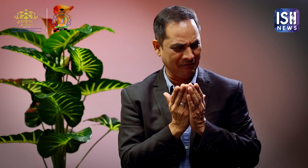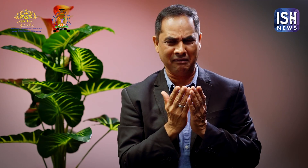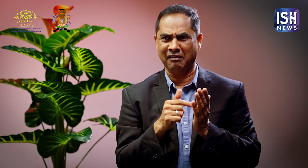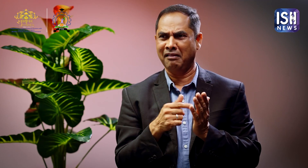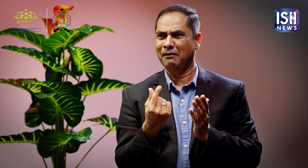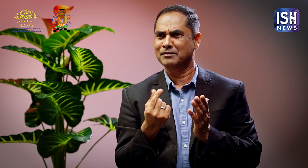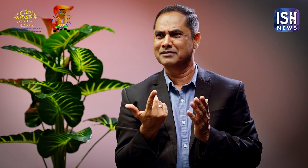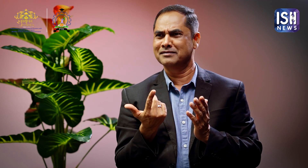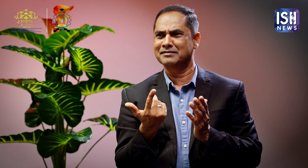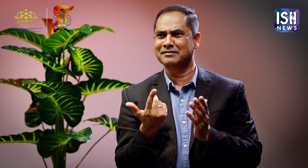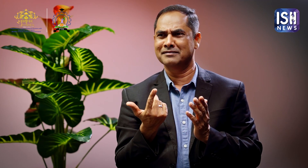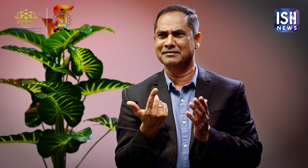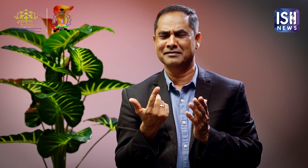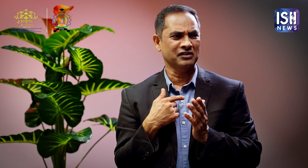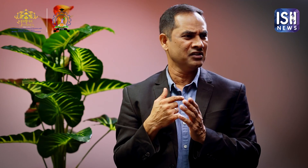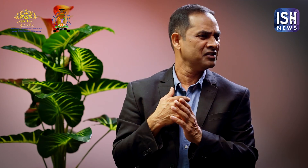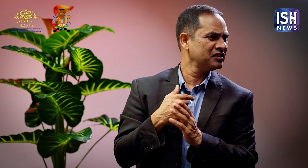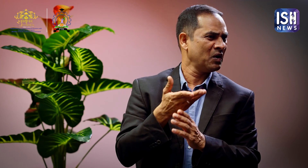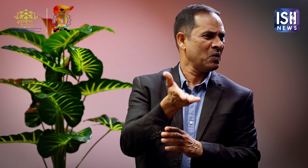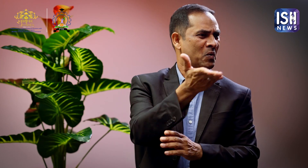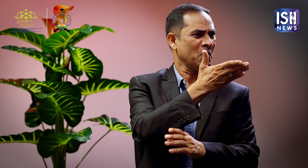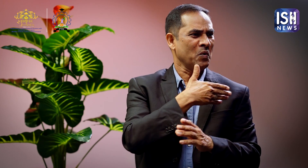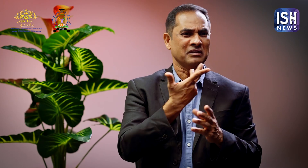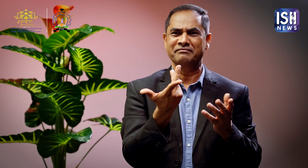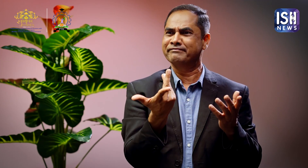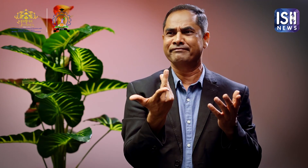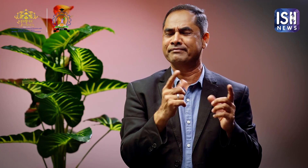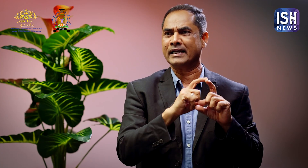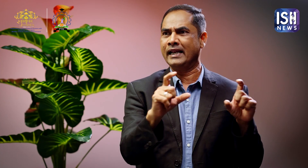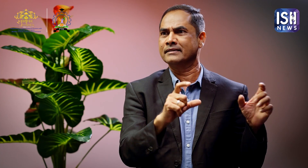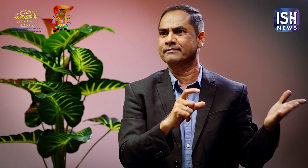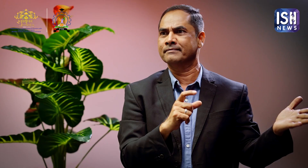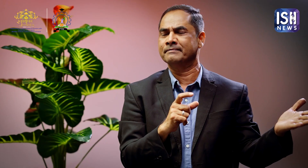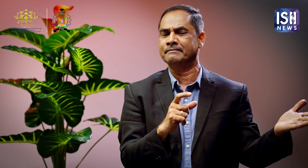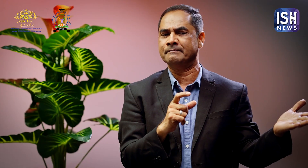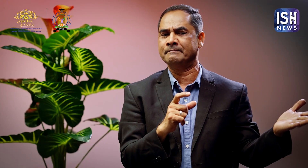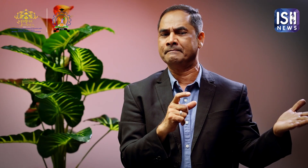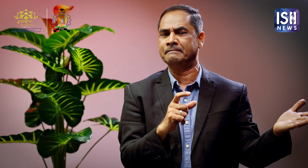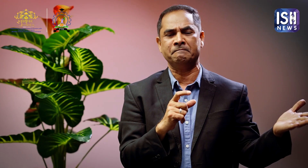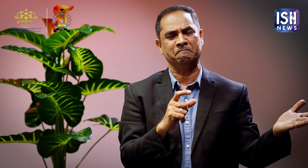I realized what is the use of me studying this method and seeing the failure of this method in some schools.